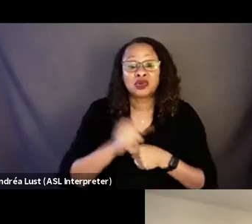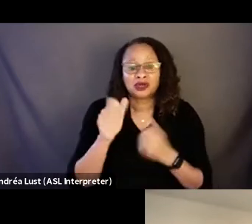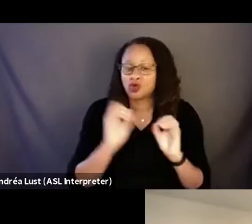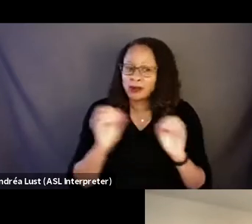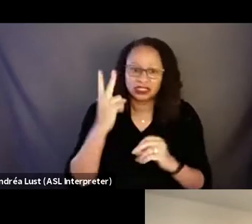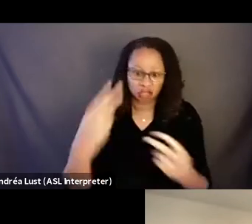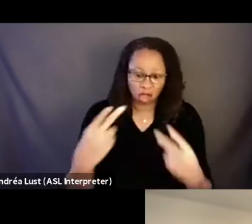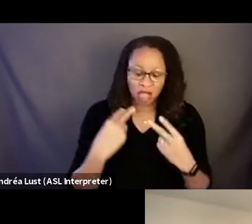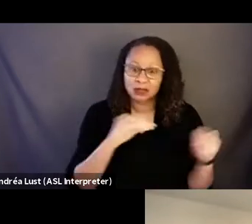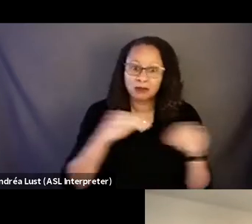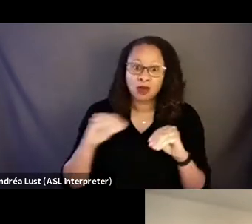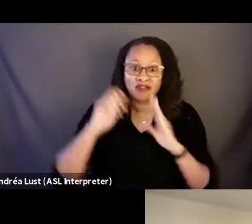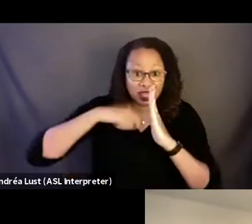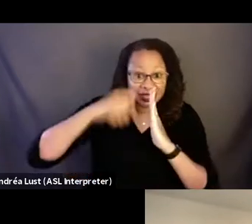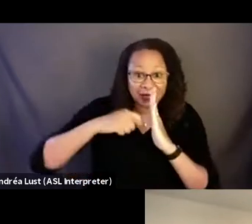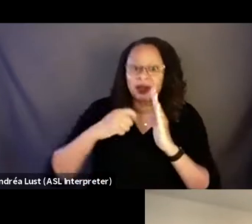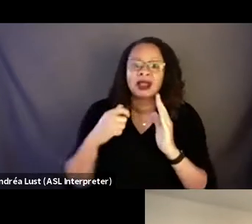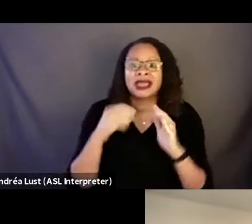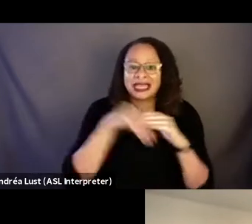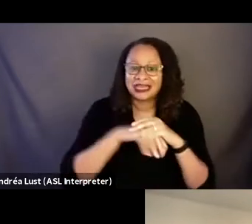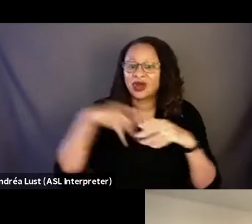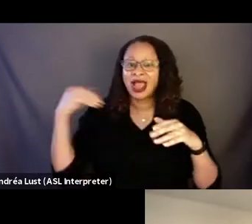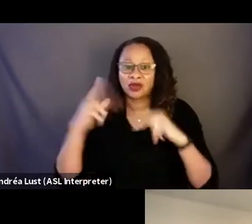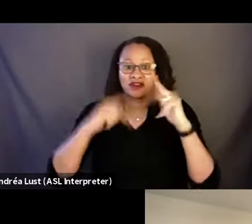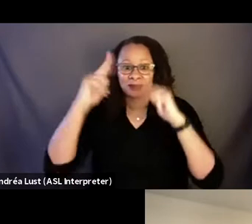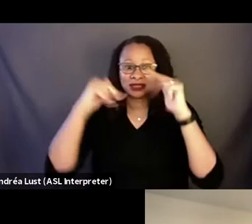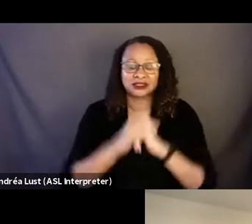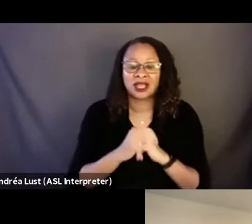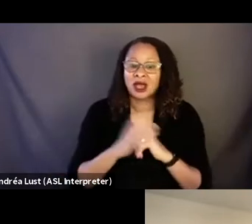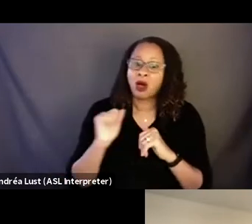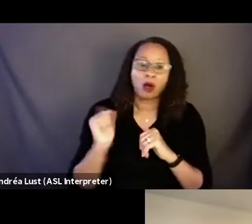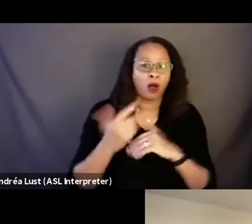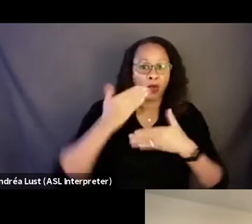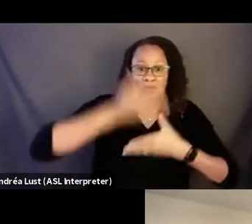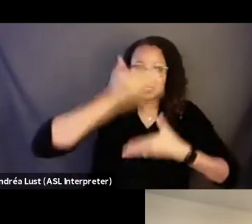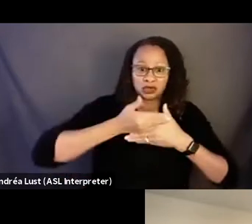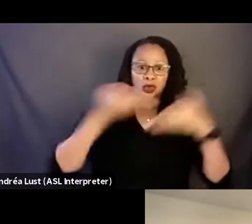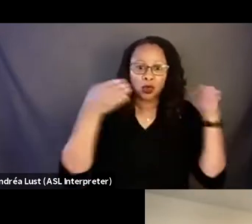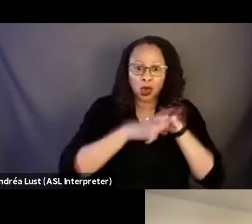And all windows were always closed as we were shooting, as Maxim knows because I met him there,